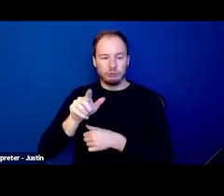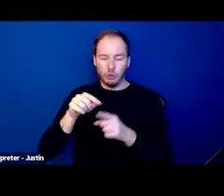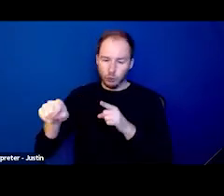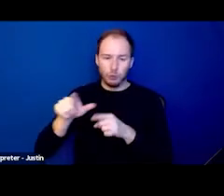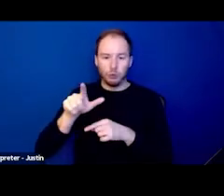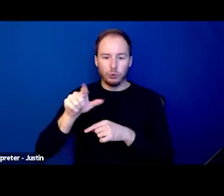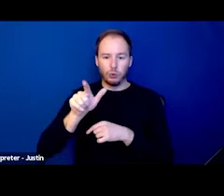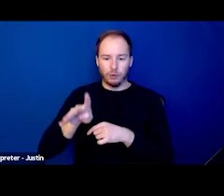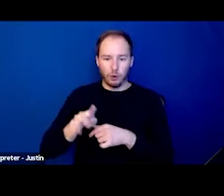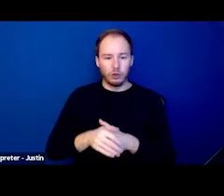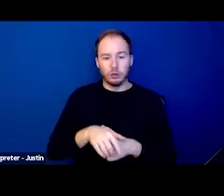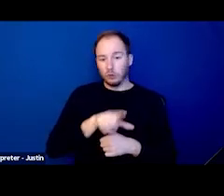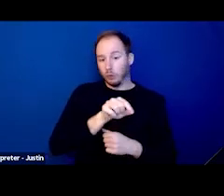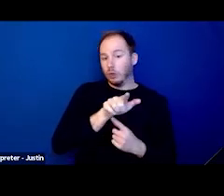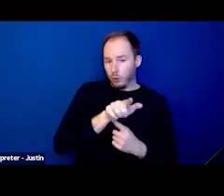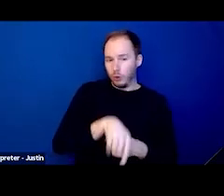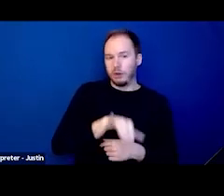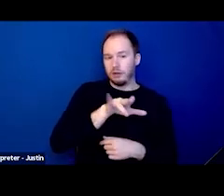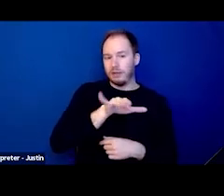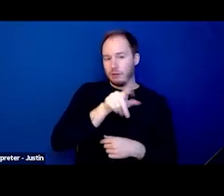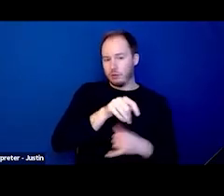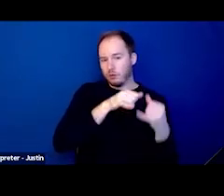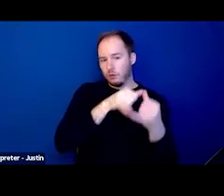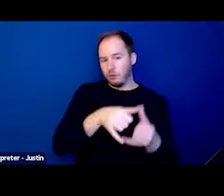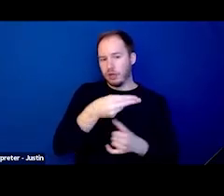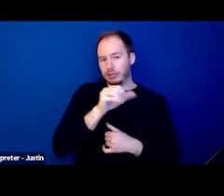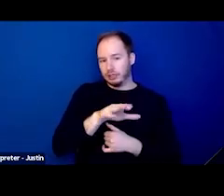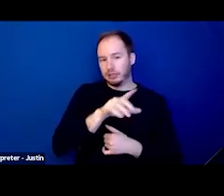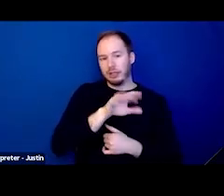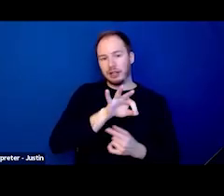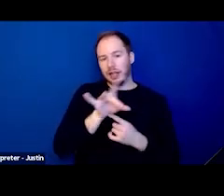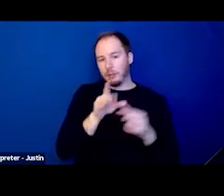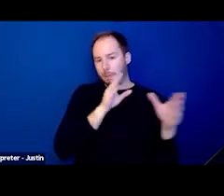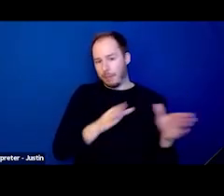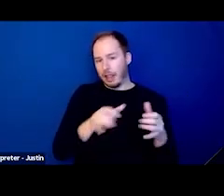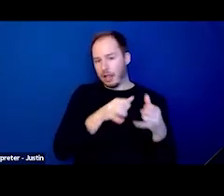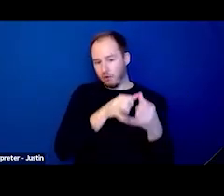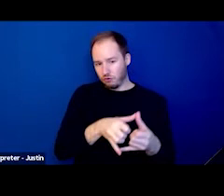In 2021 vibrant awarded HHSC, the 988 Planning Grant, which called for states to create